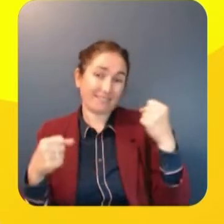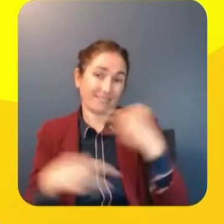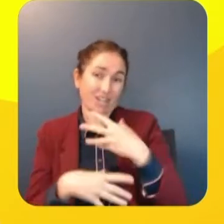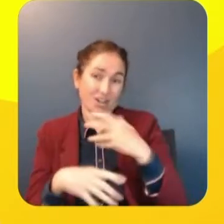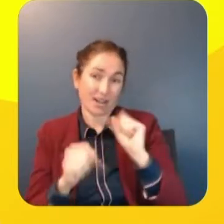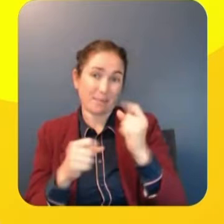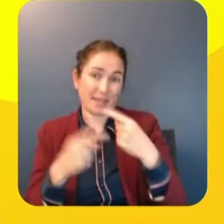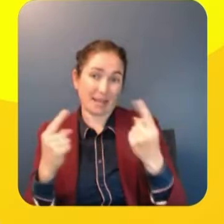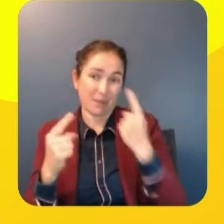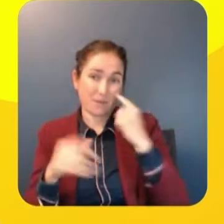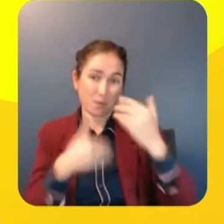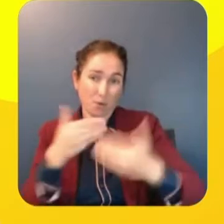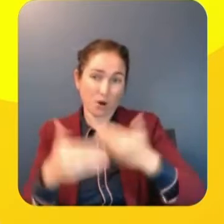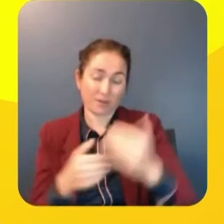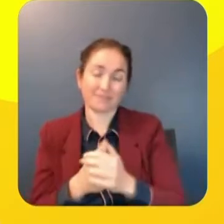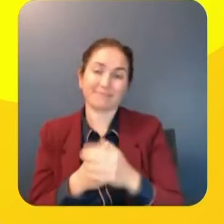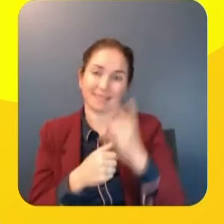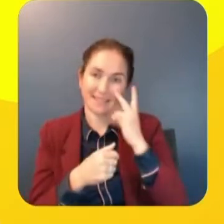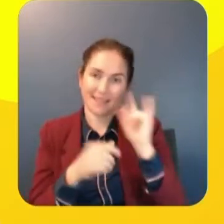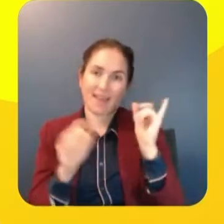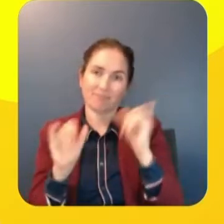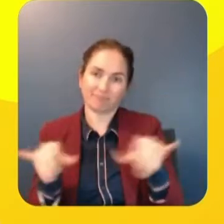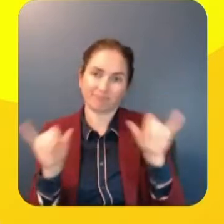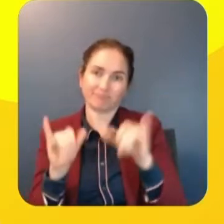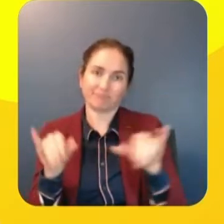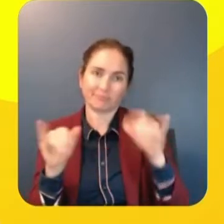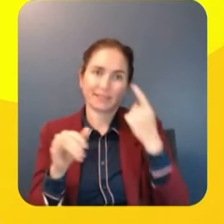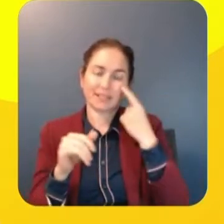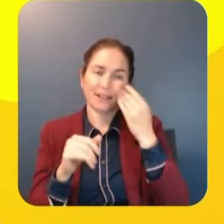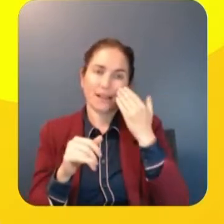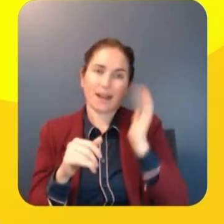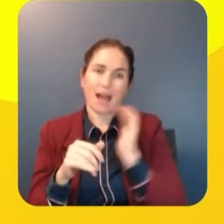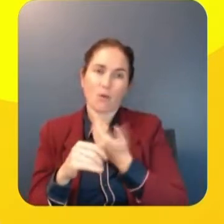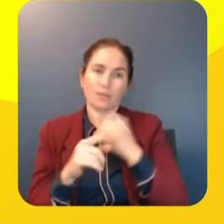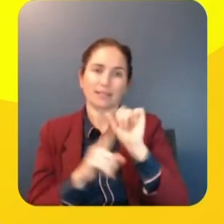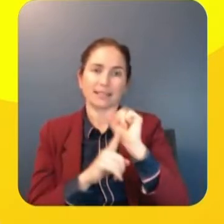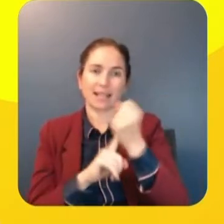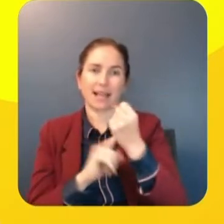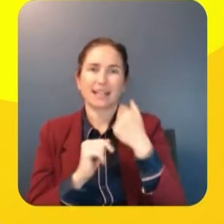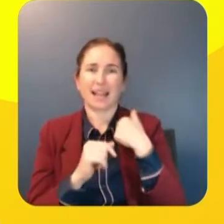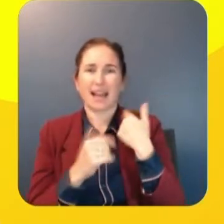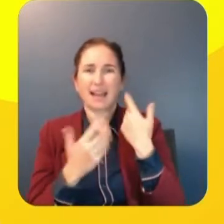I think we've seen that consistently in our society. And so I'm worried at this moment right now,